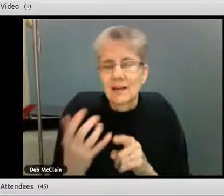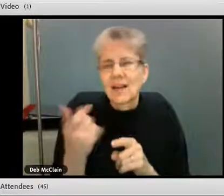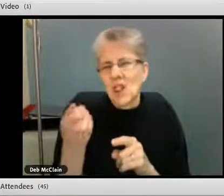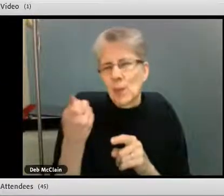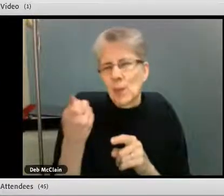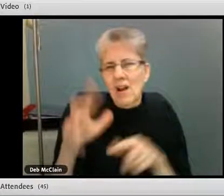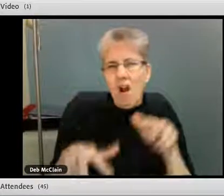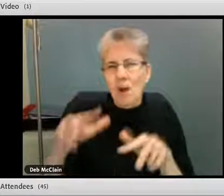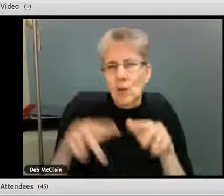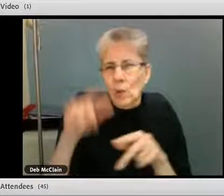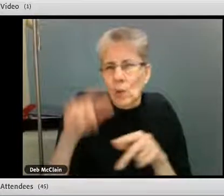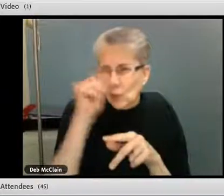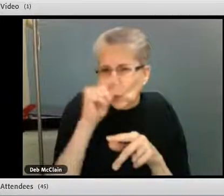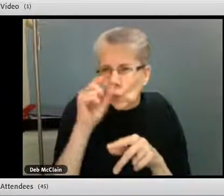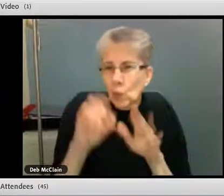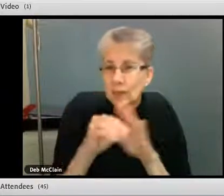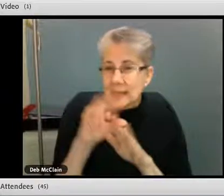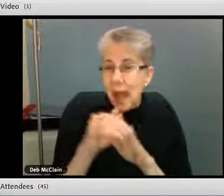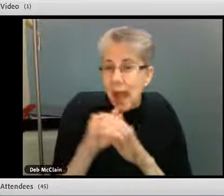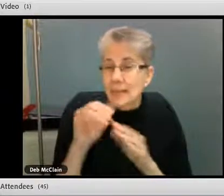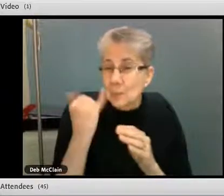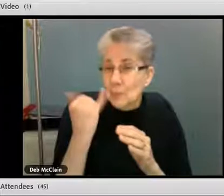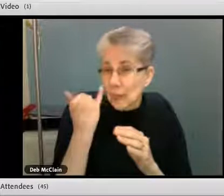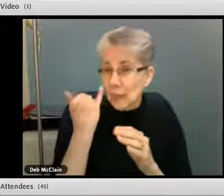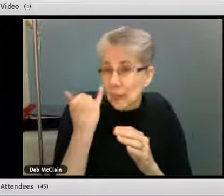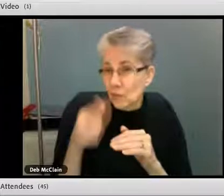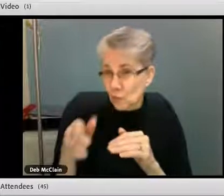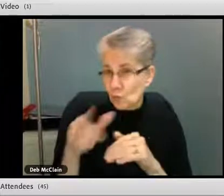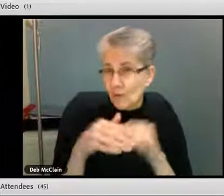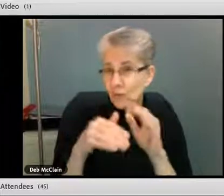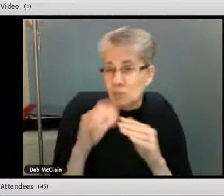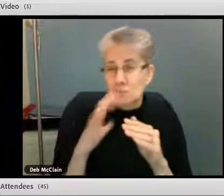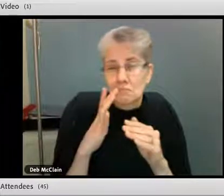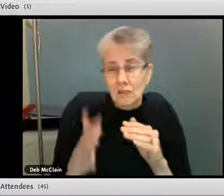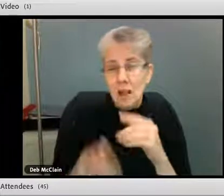you can use it there, as well. The same instruction. The first thing you would want to do